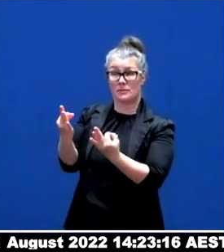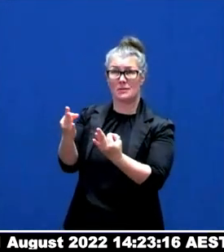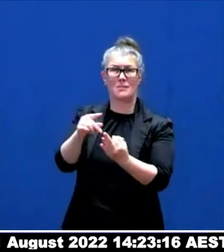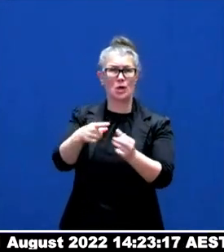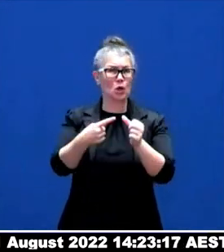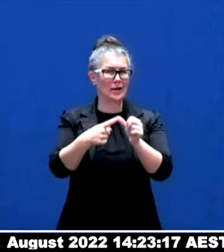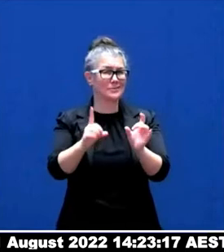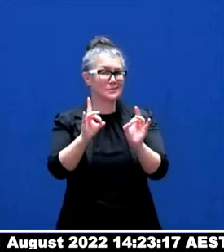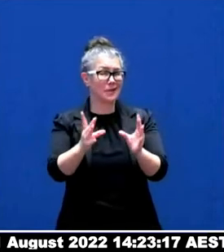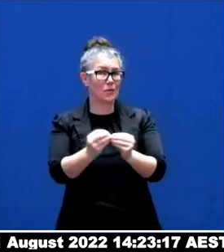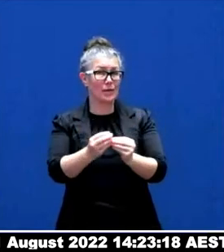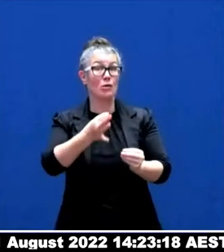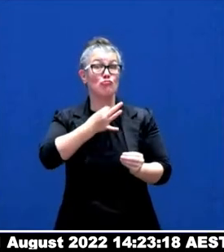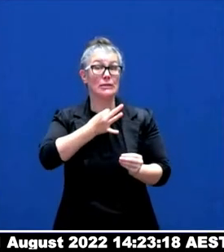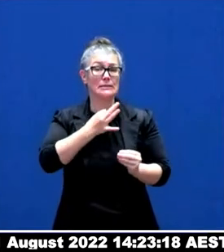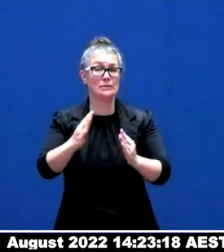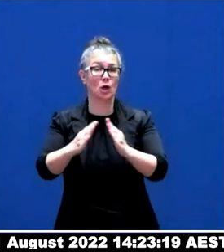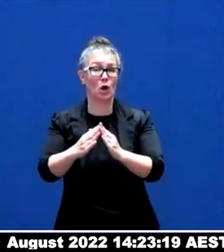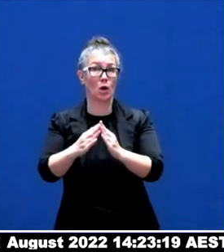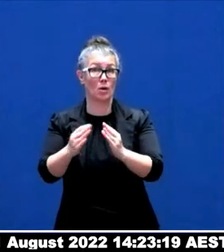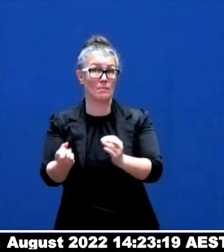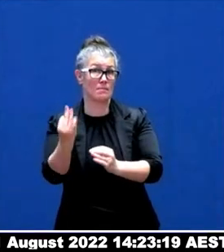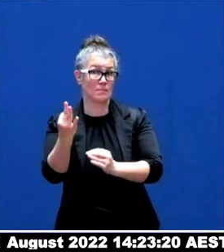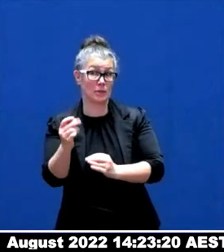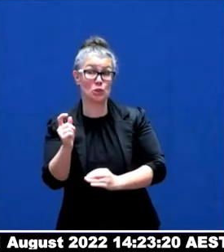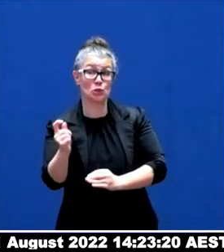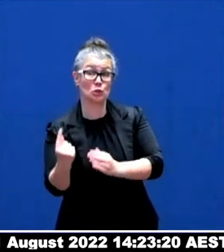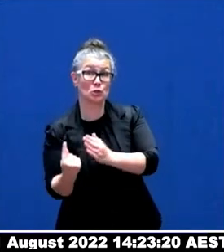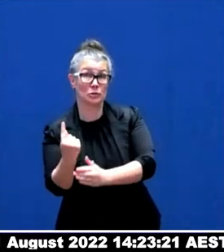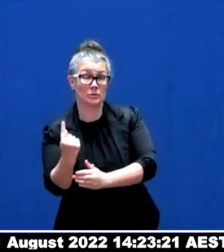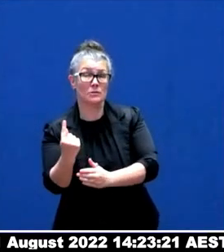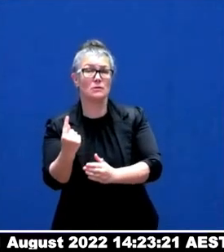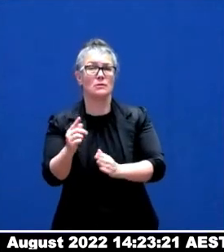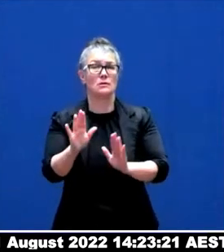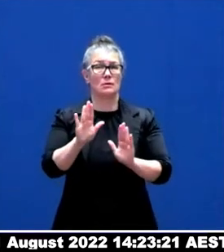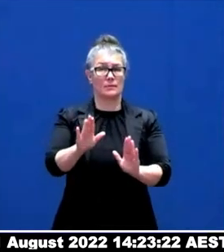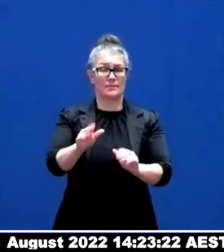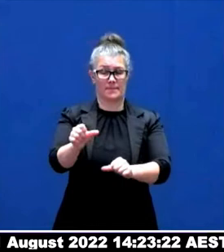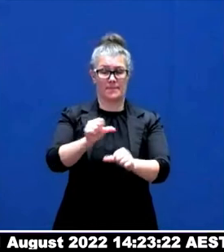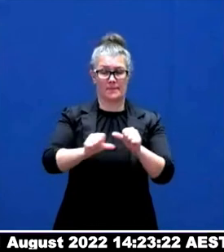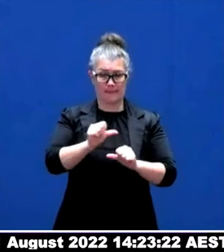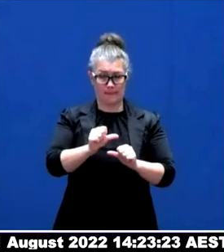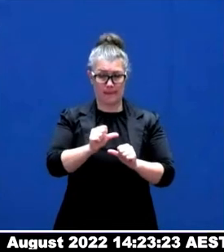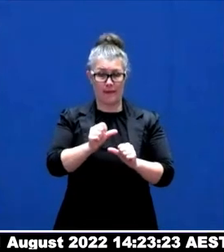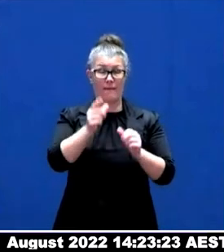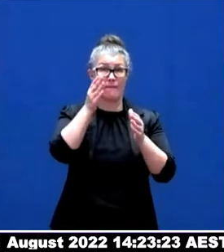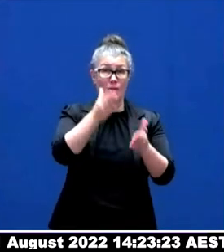But if we can make sure, perhaps, that your answers today focus on those two categories, homelessness and risk of homelessness.